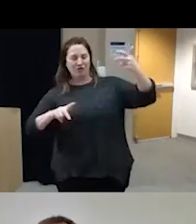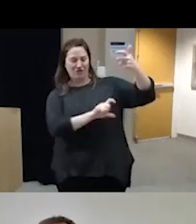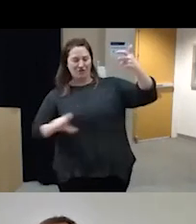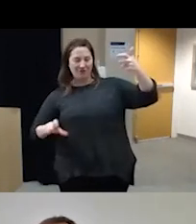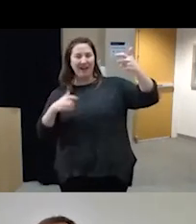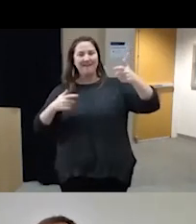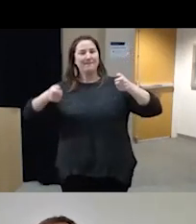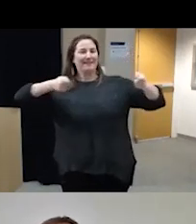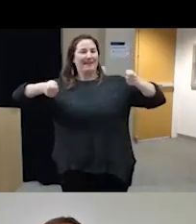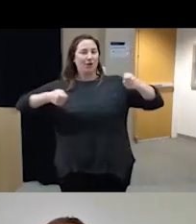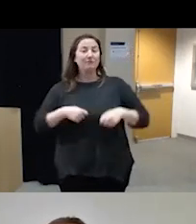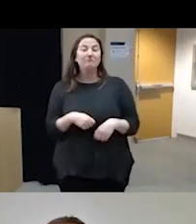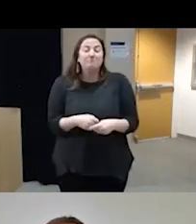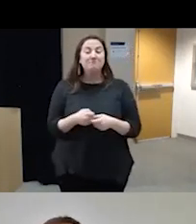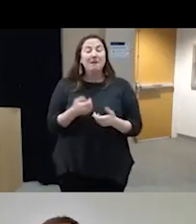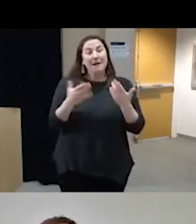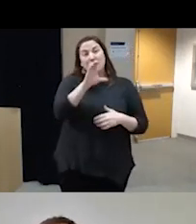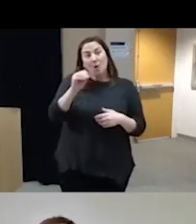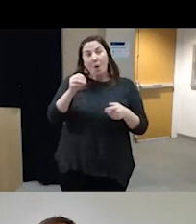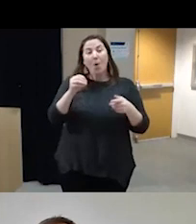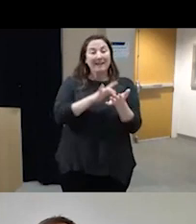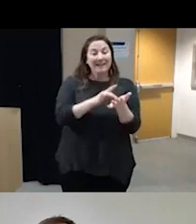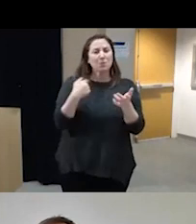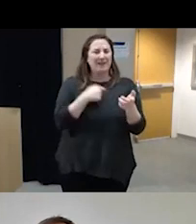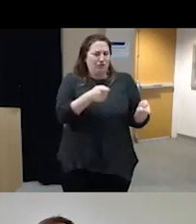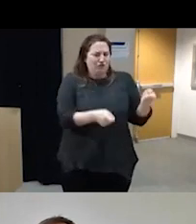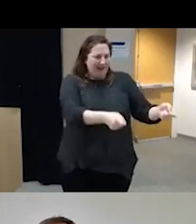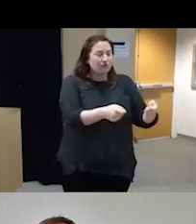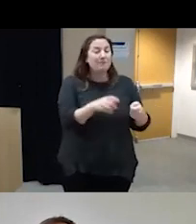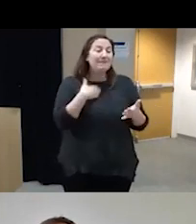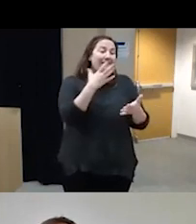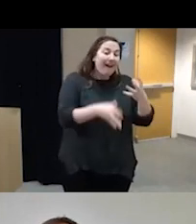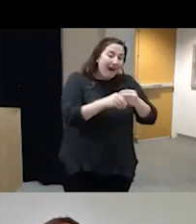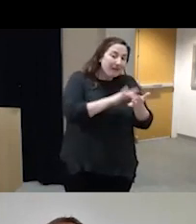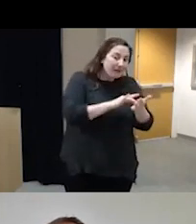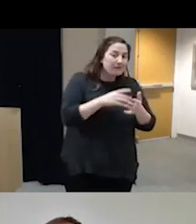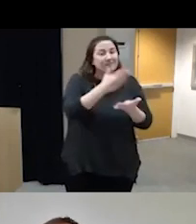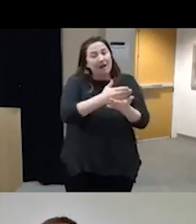Core medications might need to be added or stopped adverse effects like sedation or